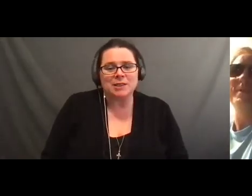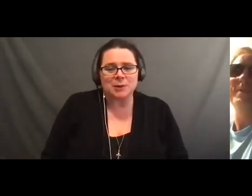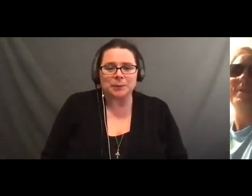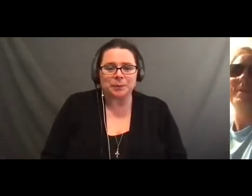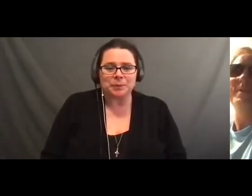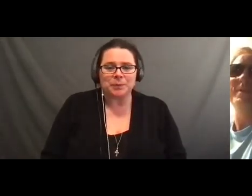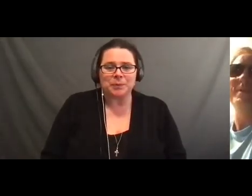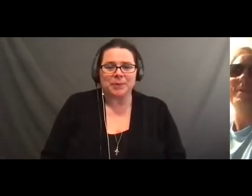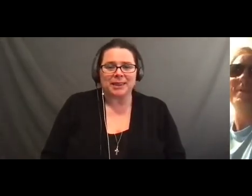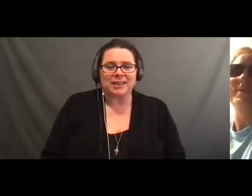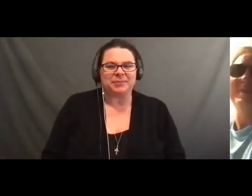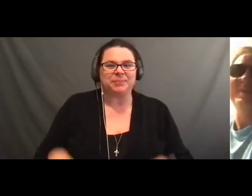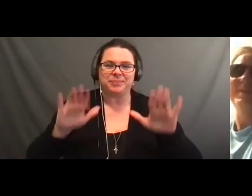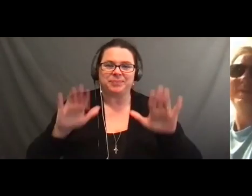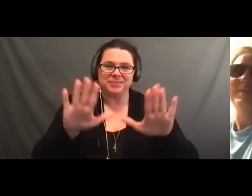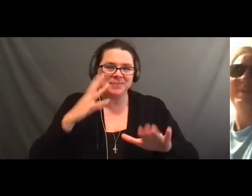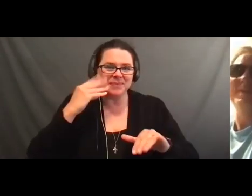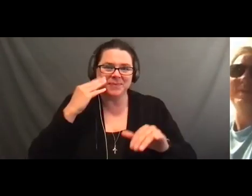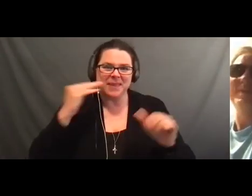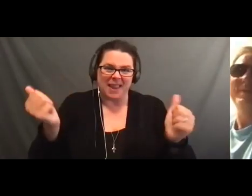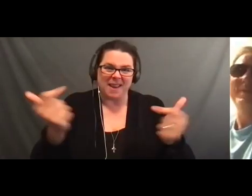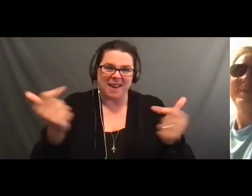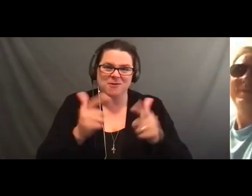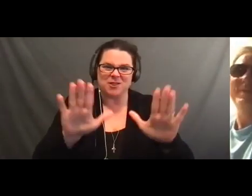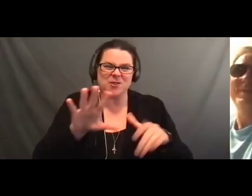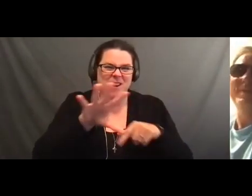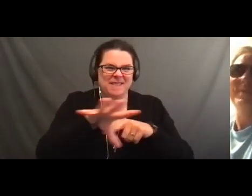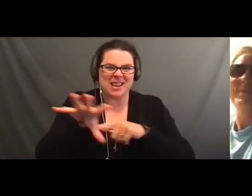So this has been a great experience. Everybody has great videos.